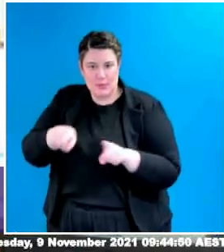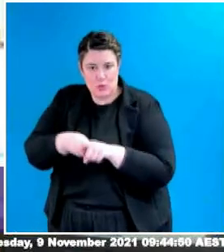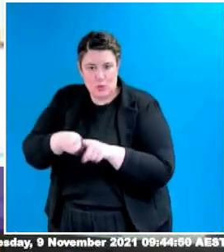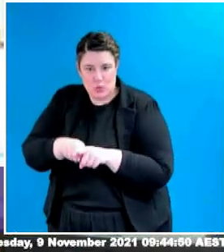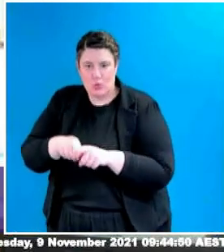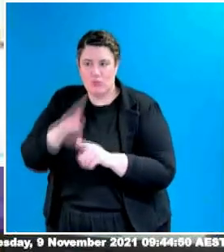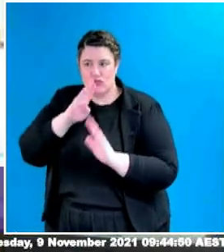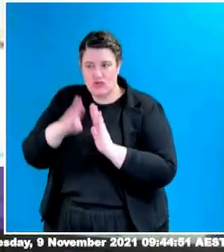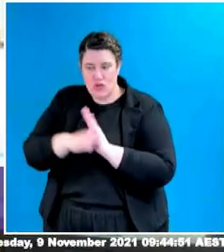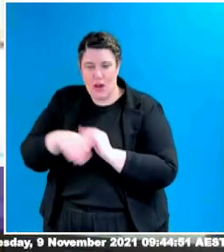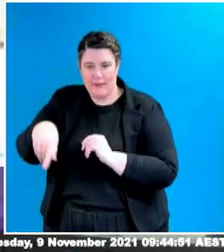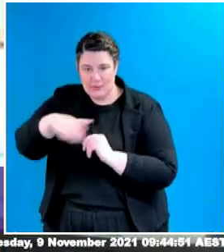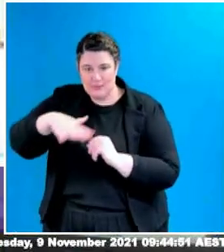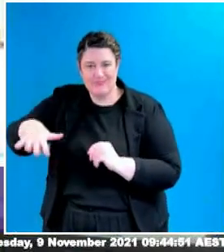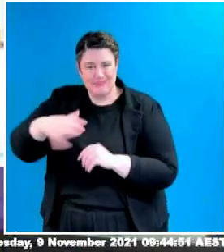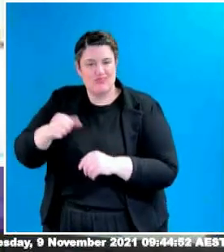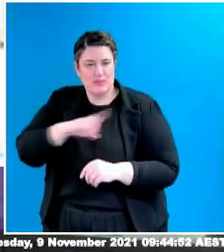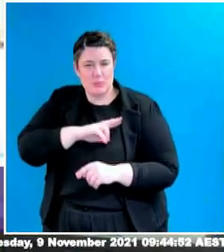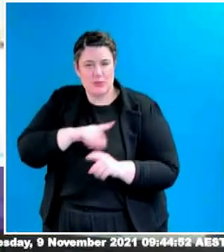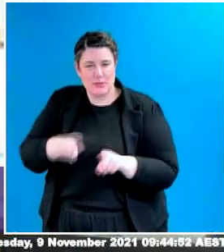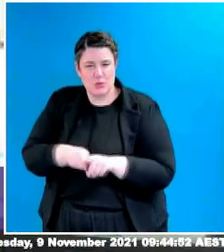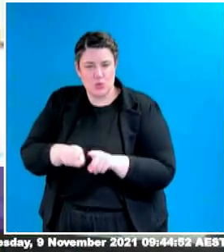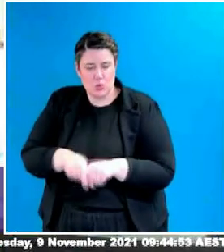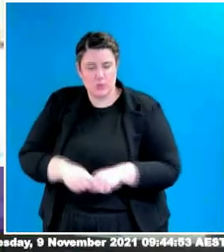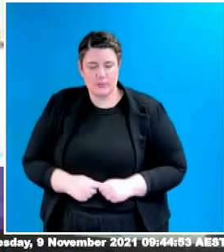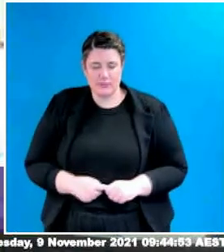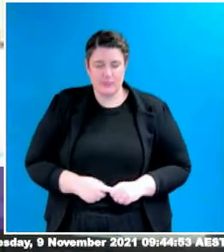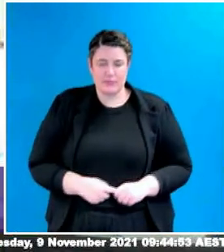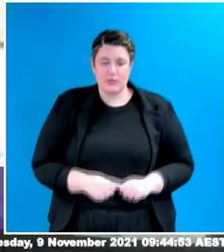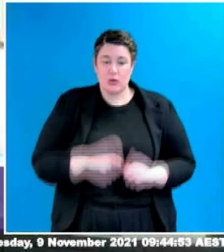The idea that civil and political rights can be achieved or